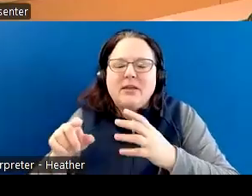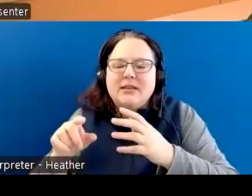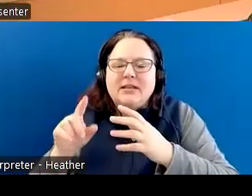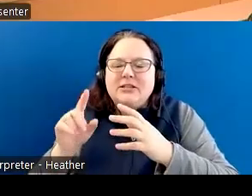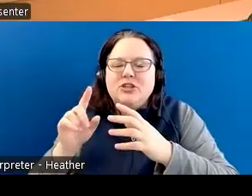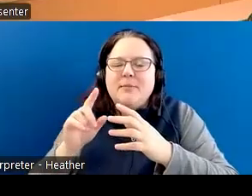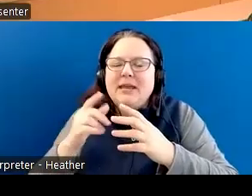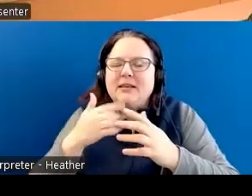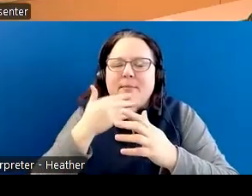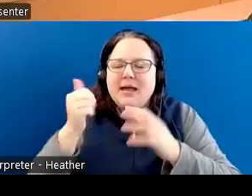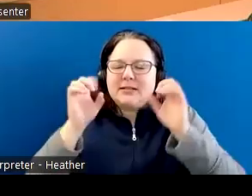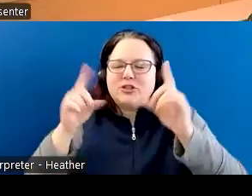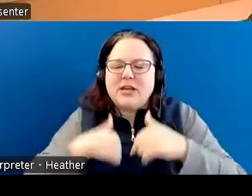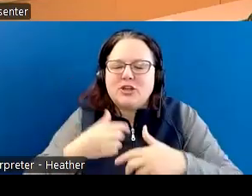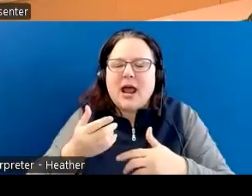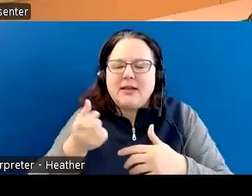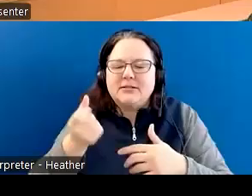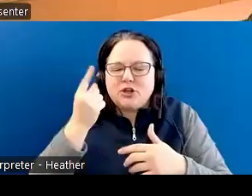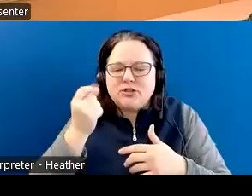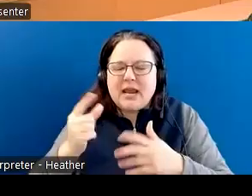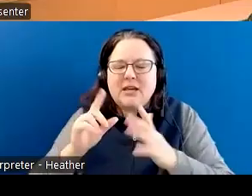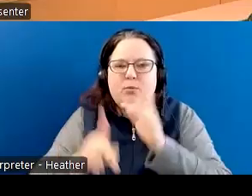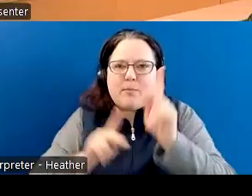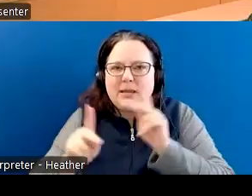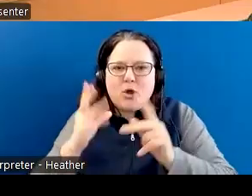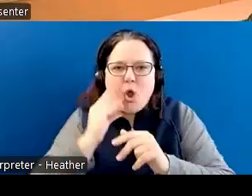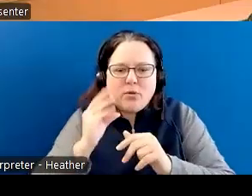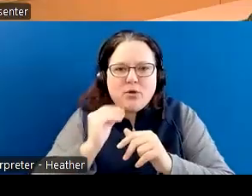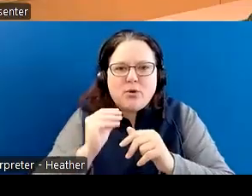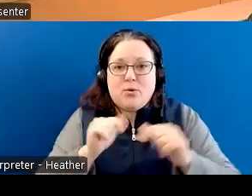education I've ever gotten. So I think this is just so essential and what I will say is